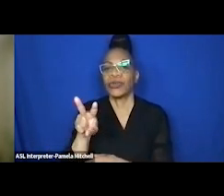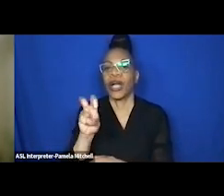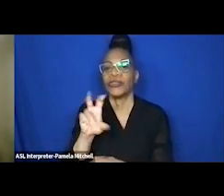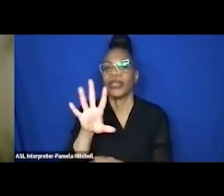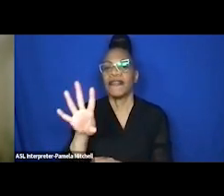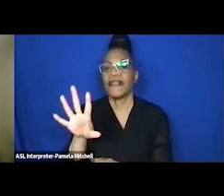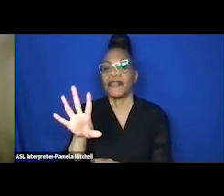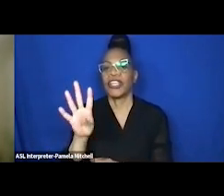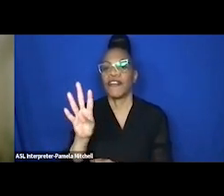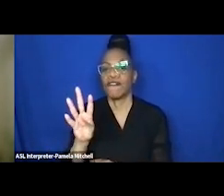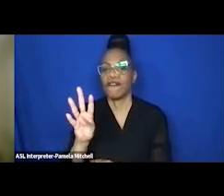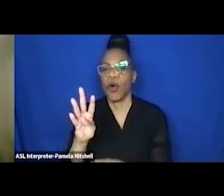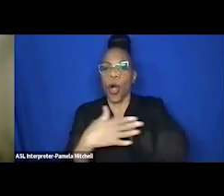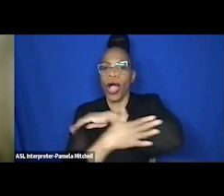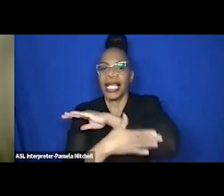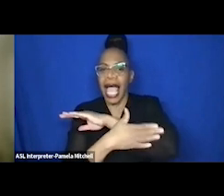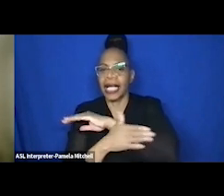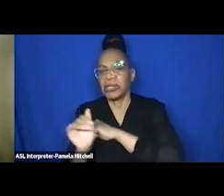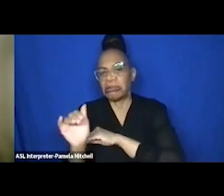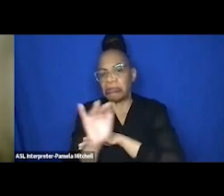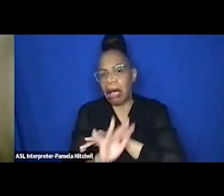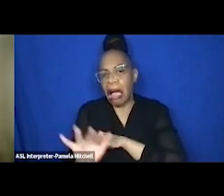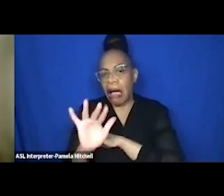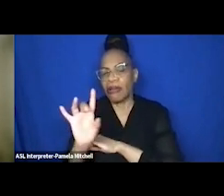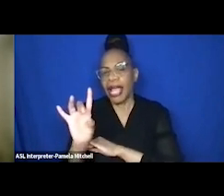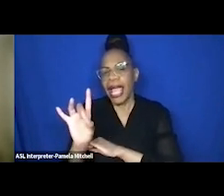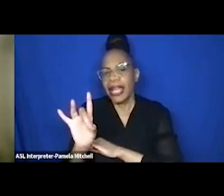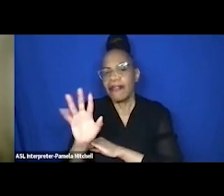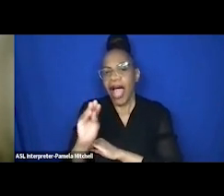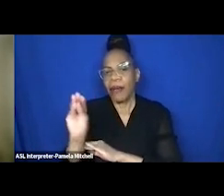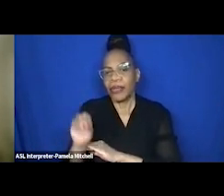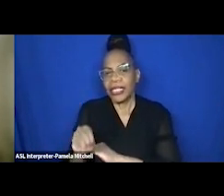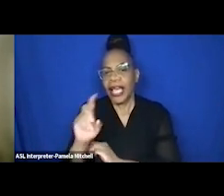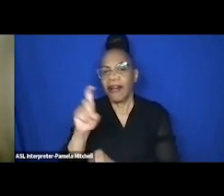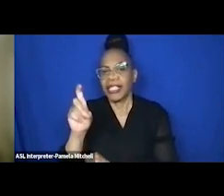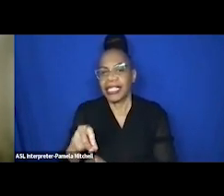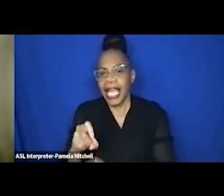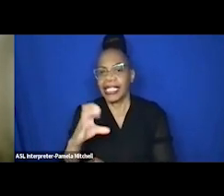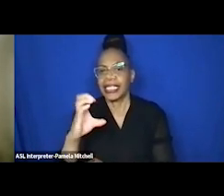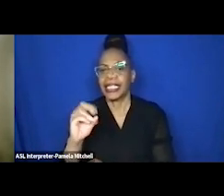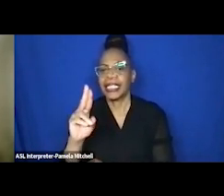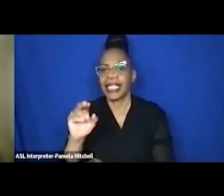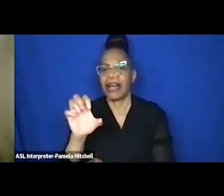which equates to about 85% of the counties in Texas and 87% of the state's landmass.